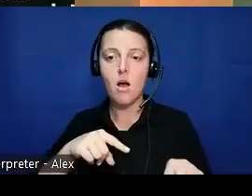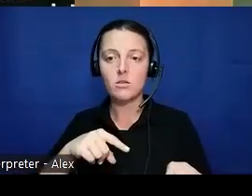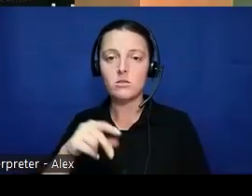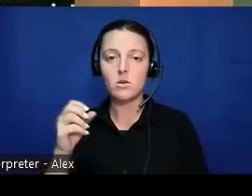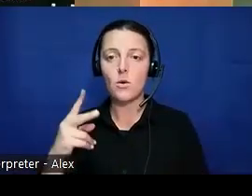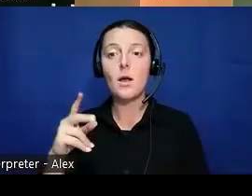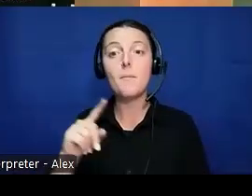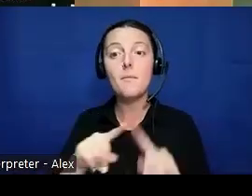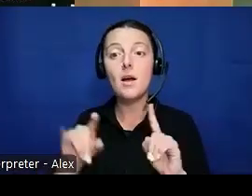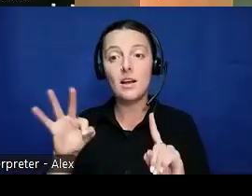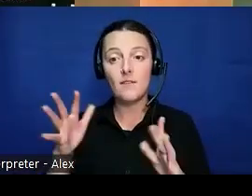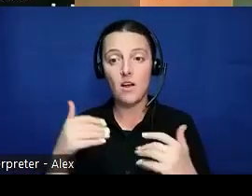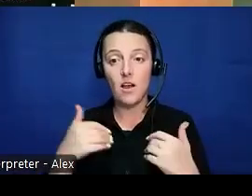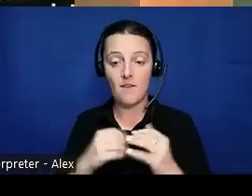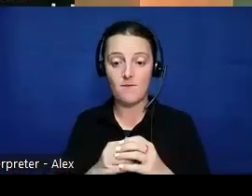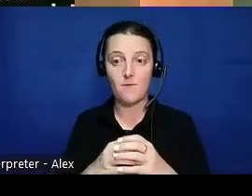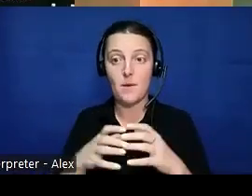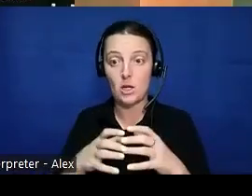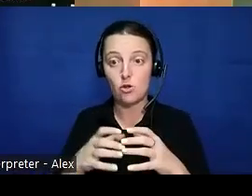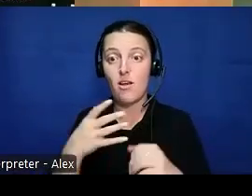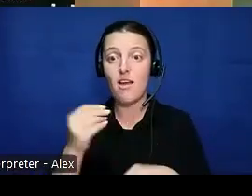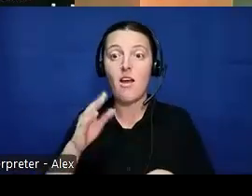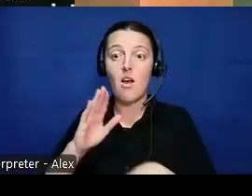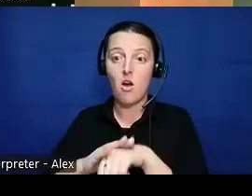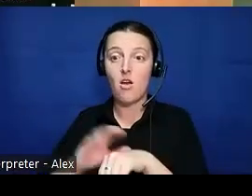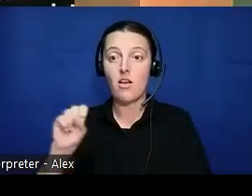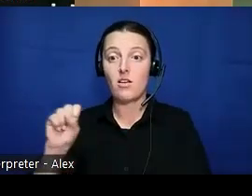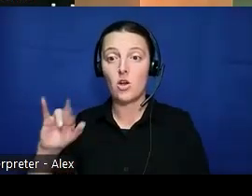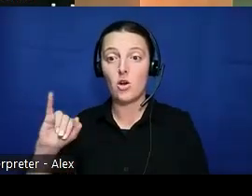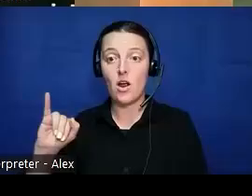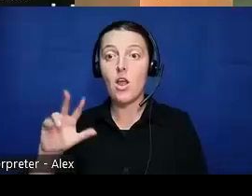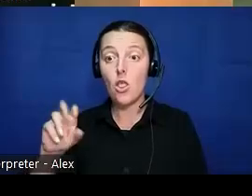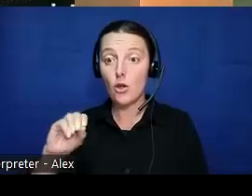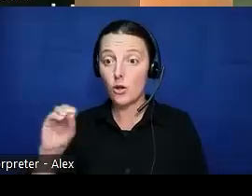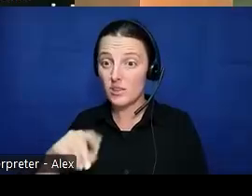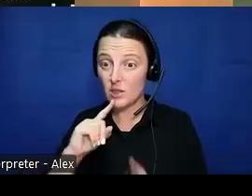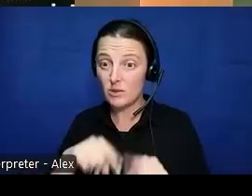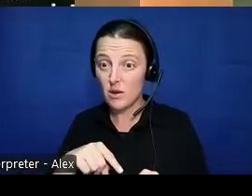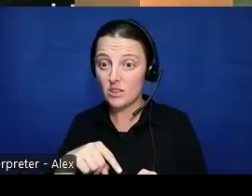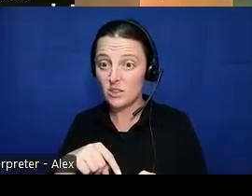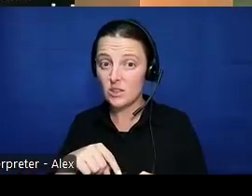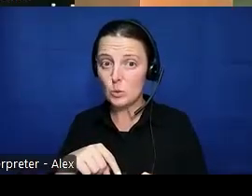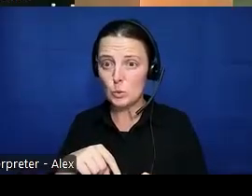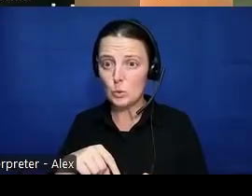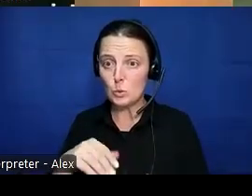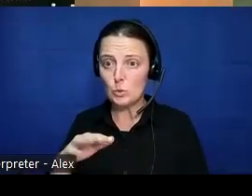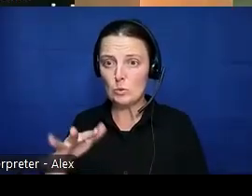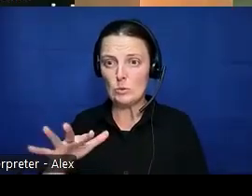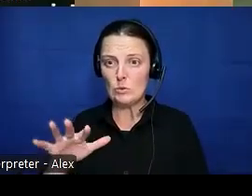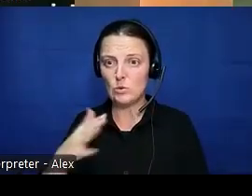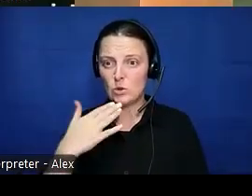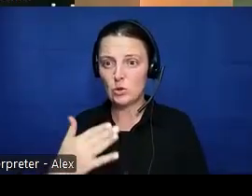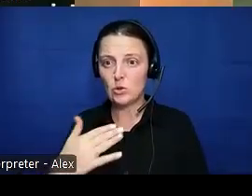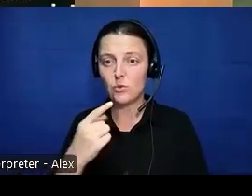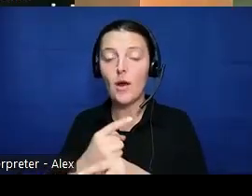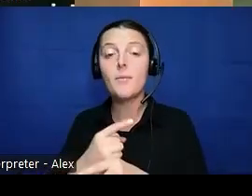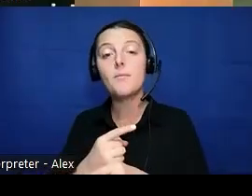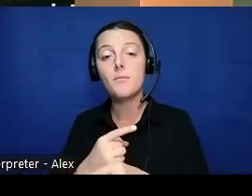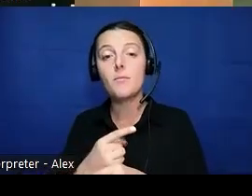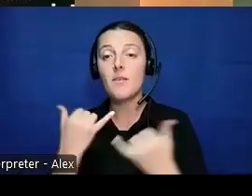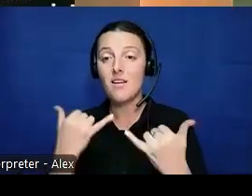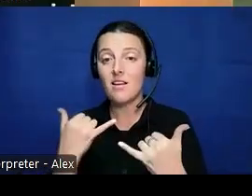and you're on an SSRI? 30% response. Not so good. All right. But let's say we add bupropriion. Well,